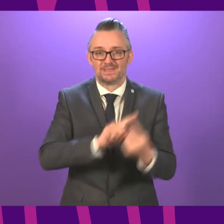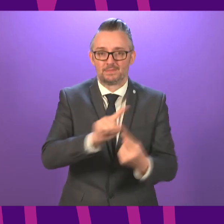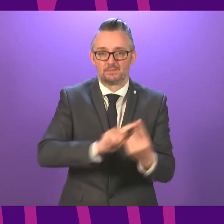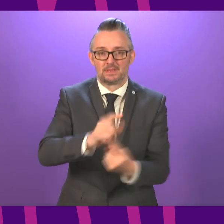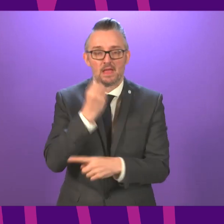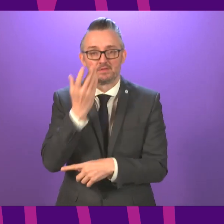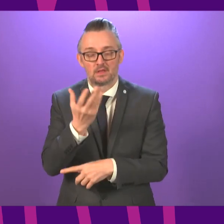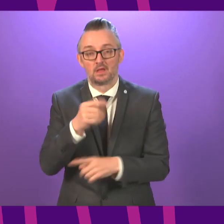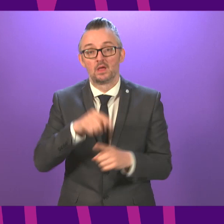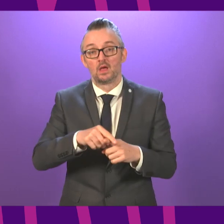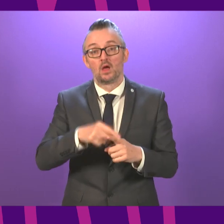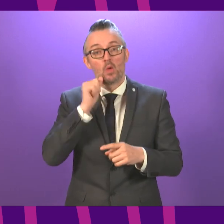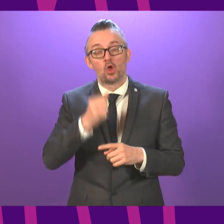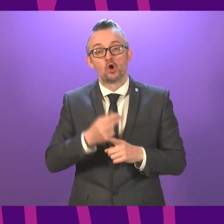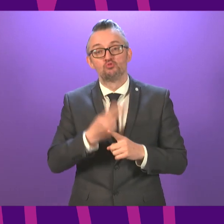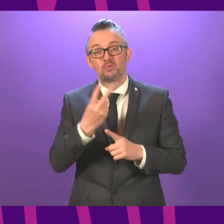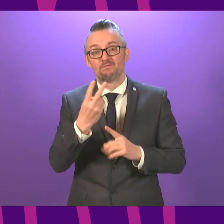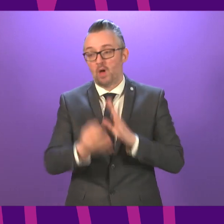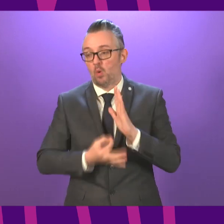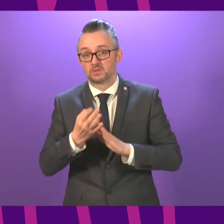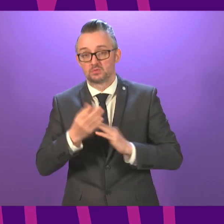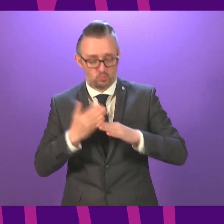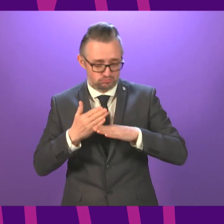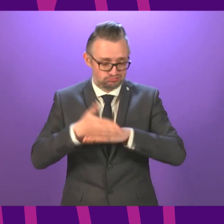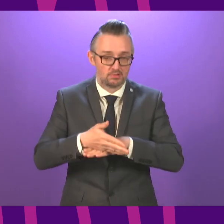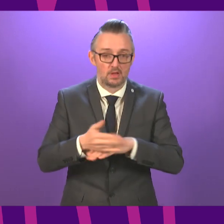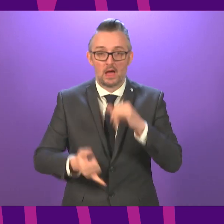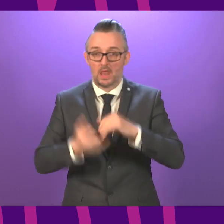operation in the last week of the month and will remain at that level for as long as required.